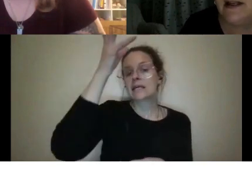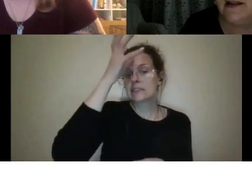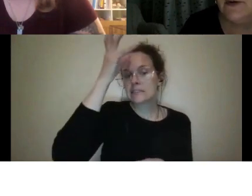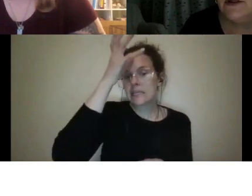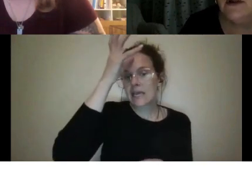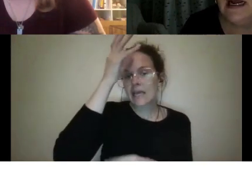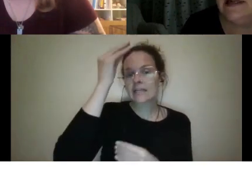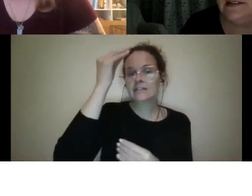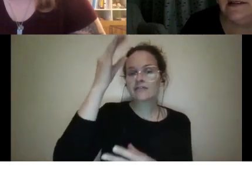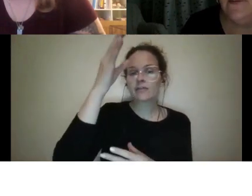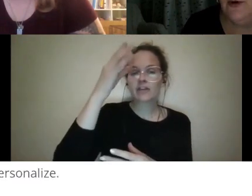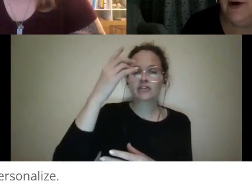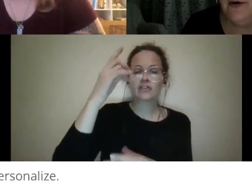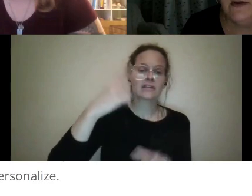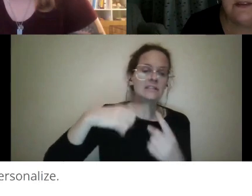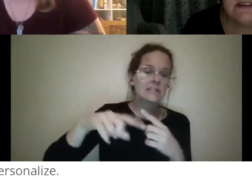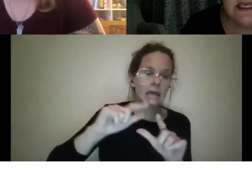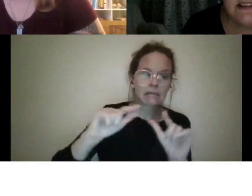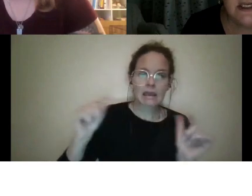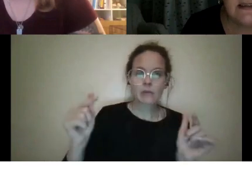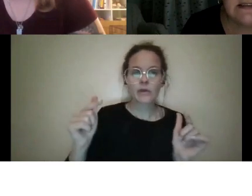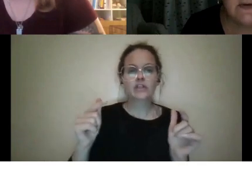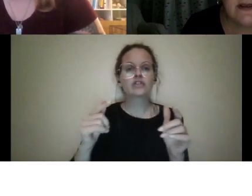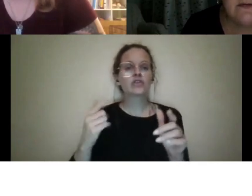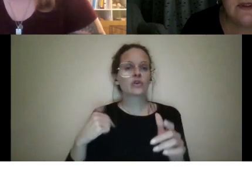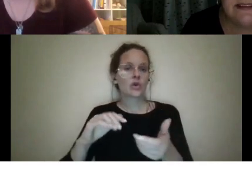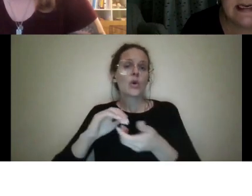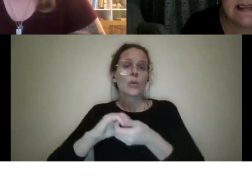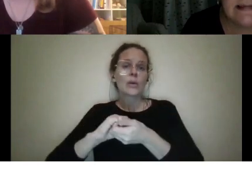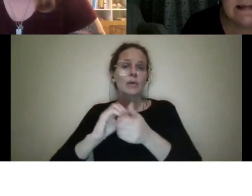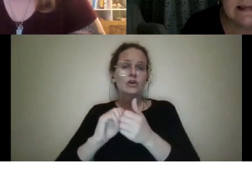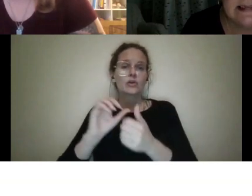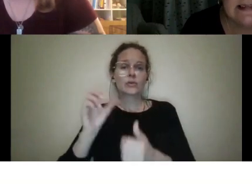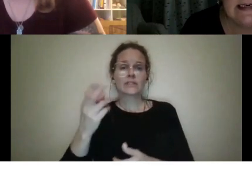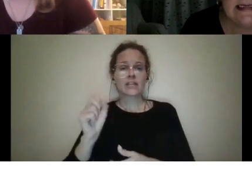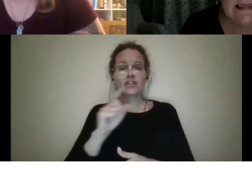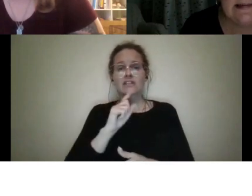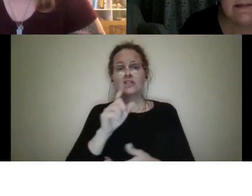about sign language. A lot of the stuff we partner with CHS, so that's really nice.